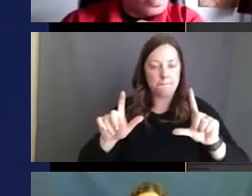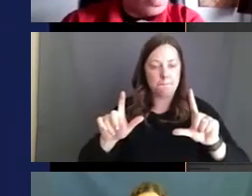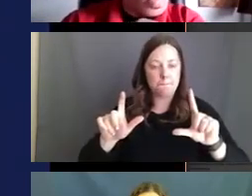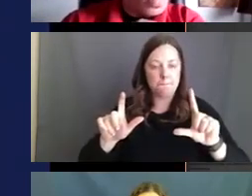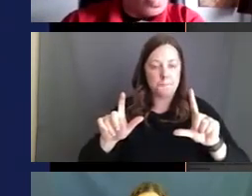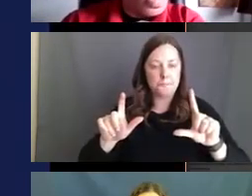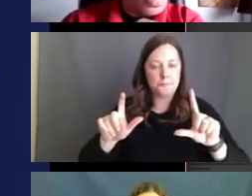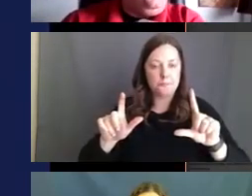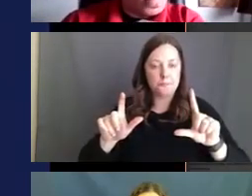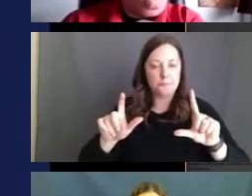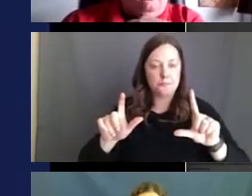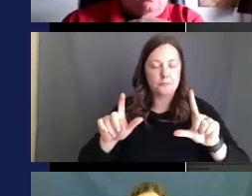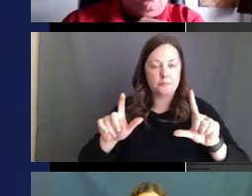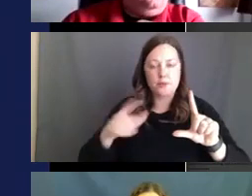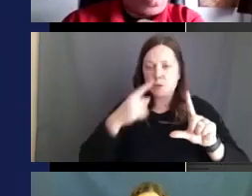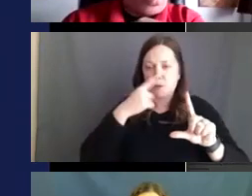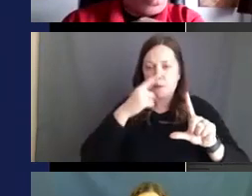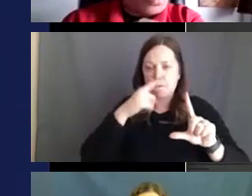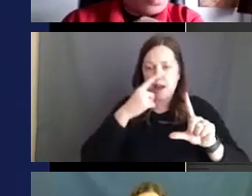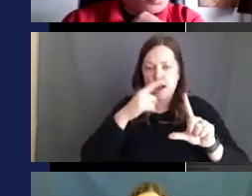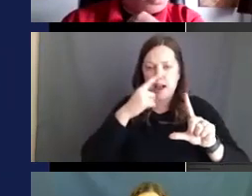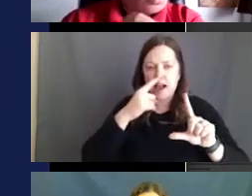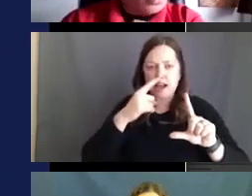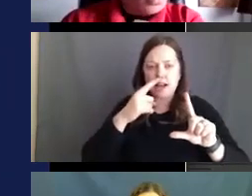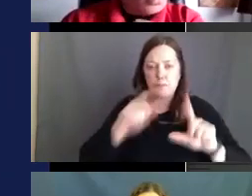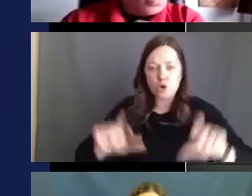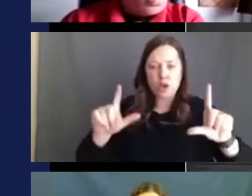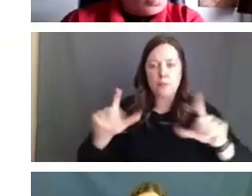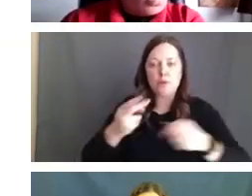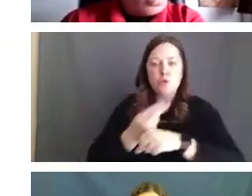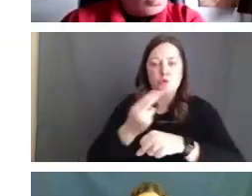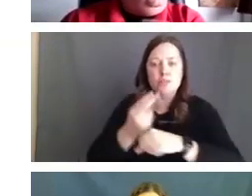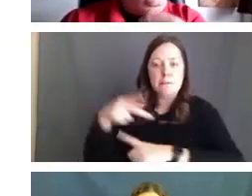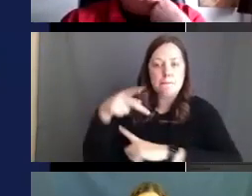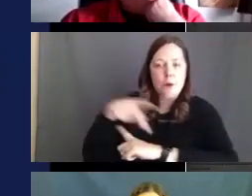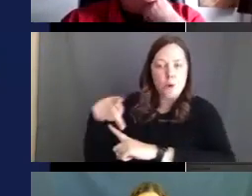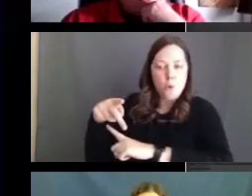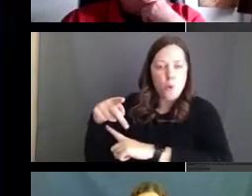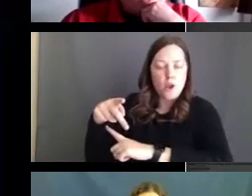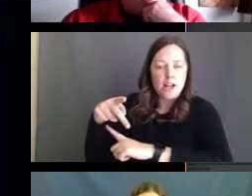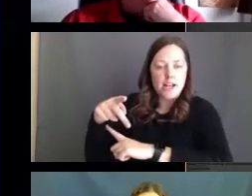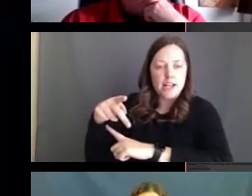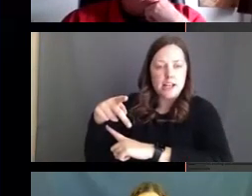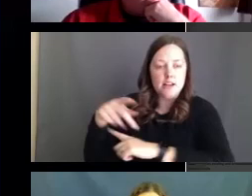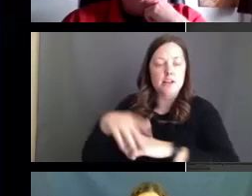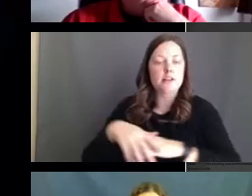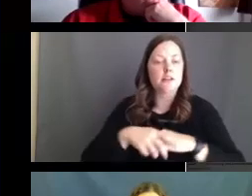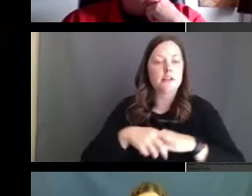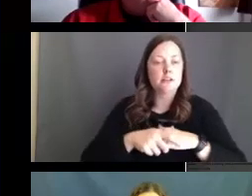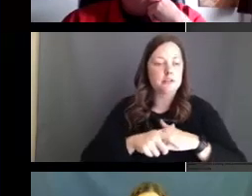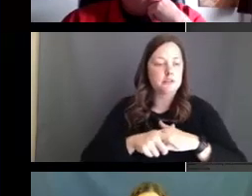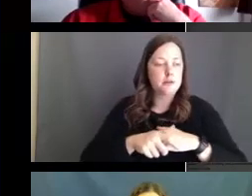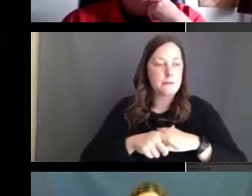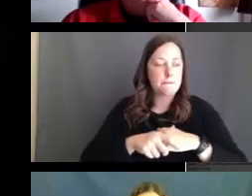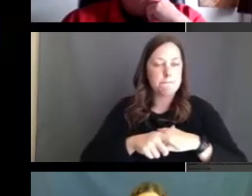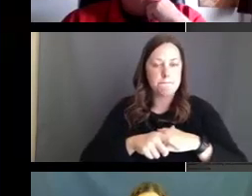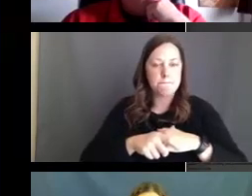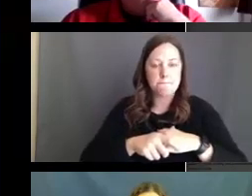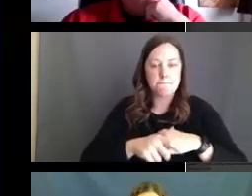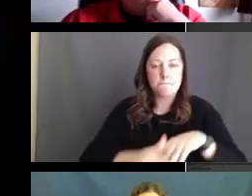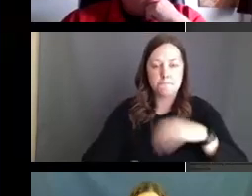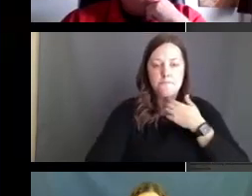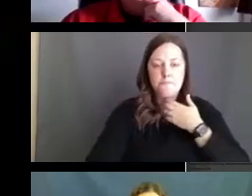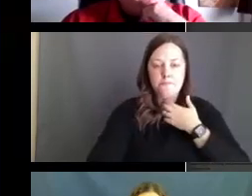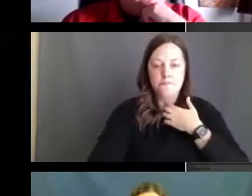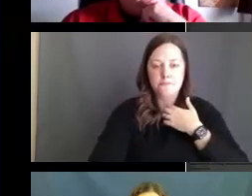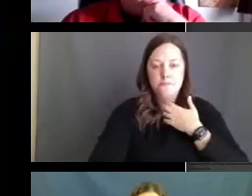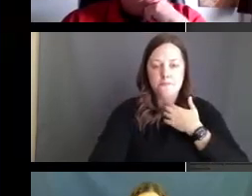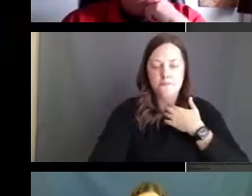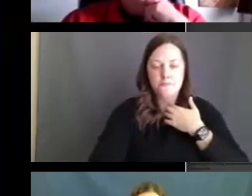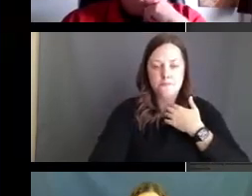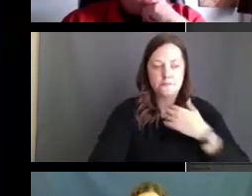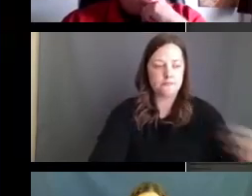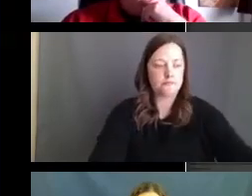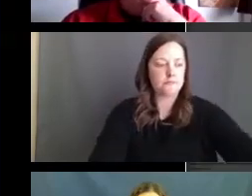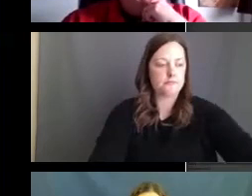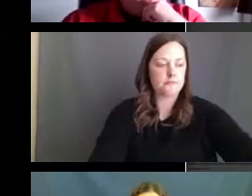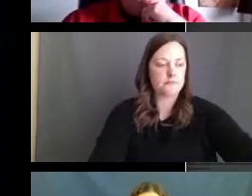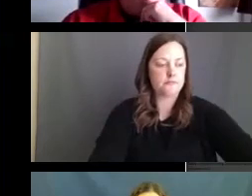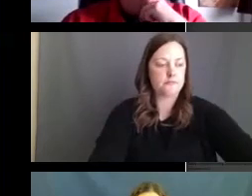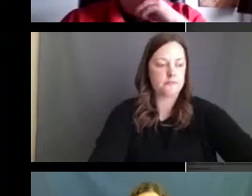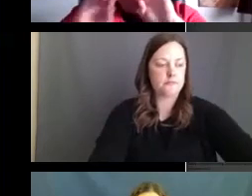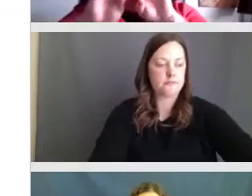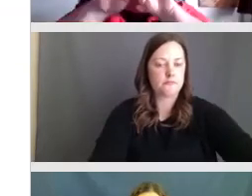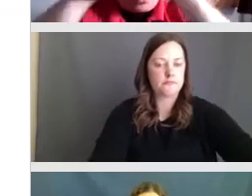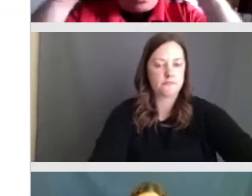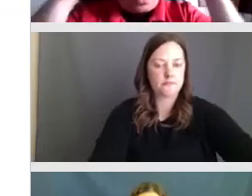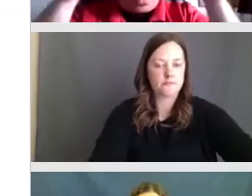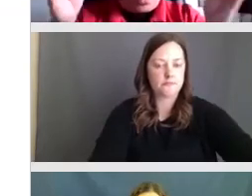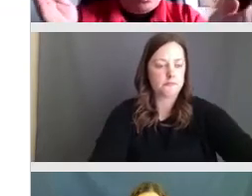The student can even do audio there next to it.